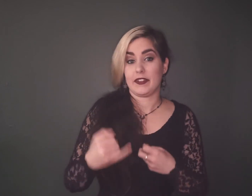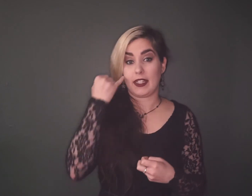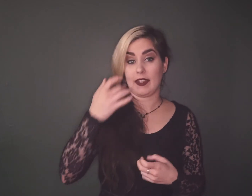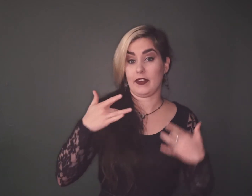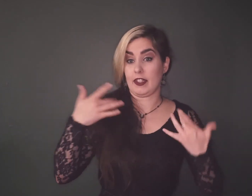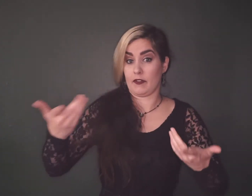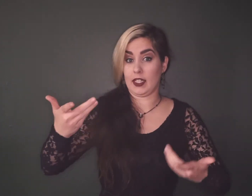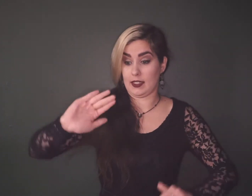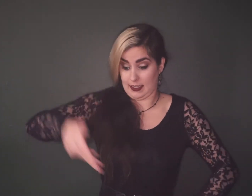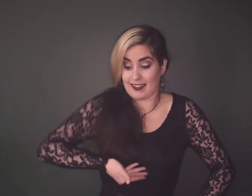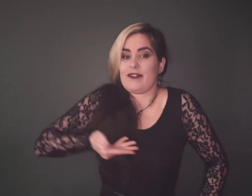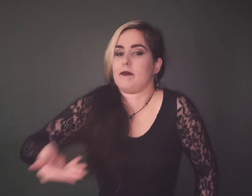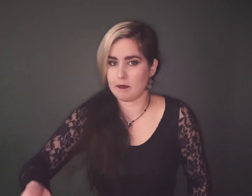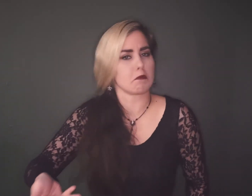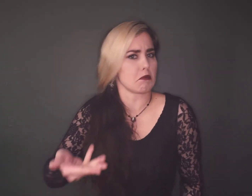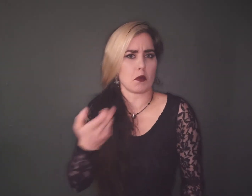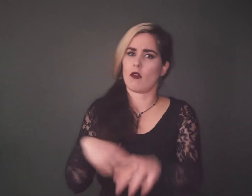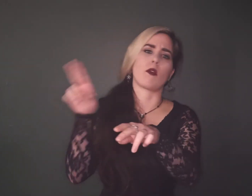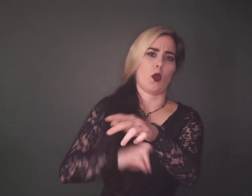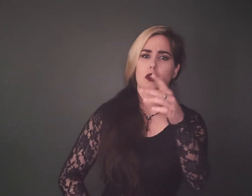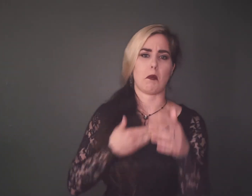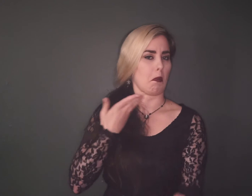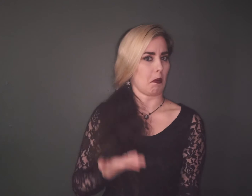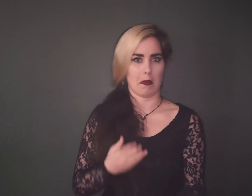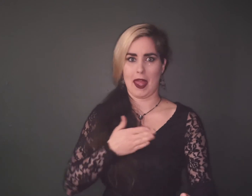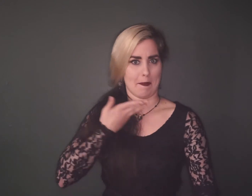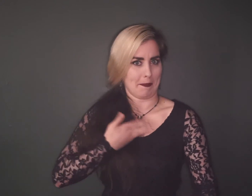If an event invites me of course I'm happy to come and hang out